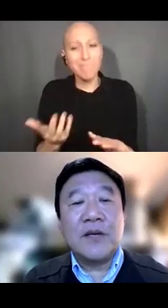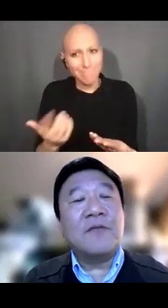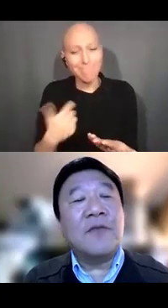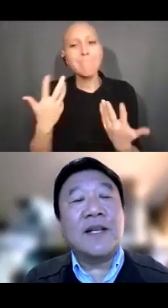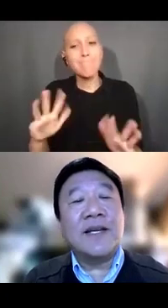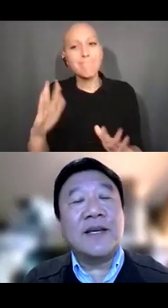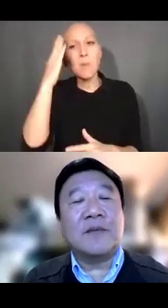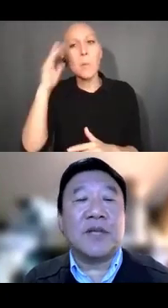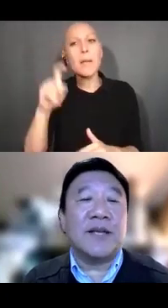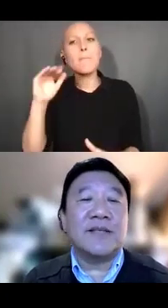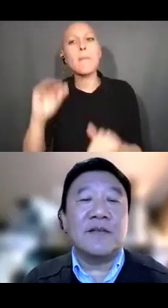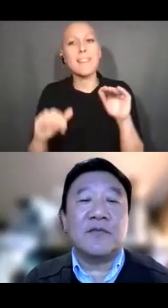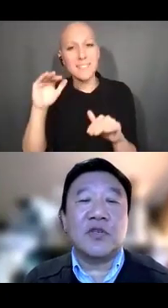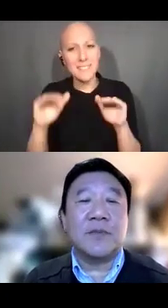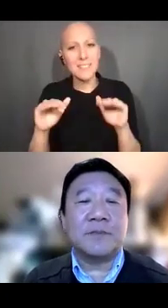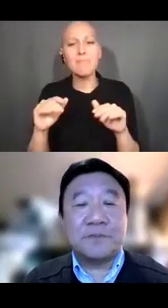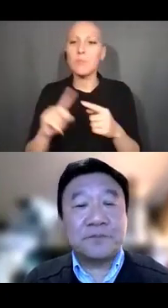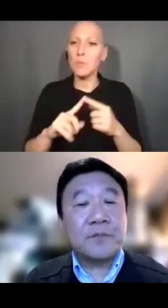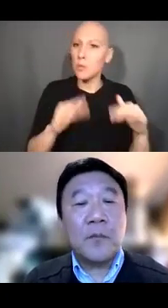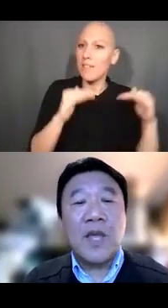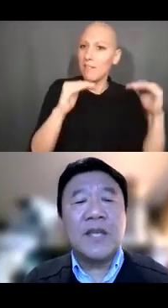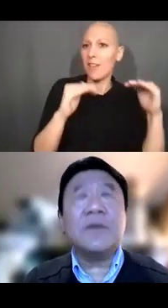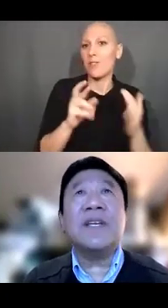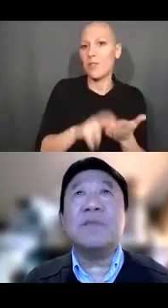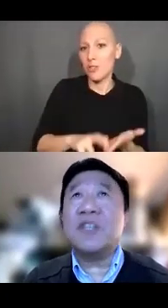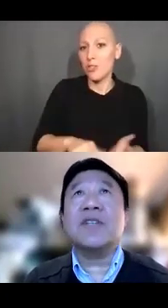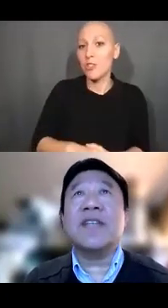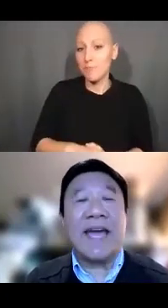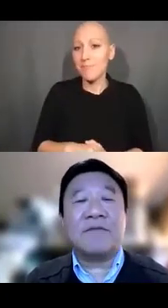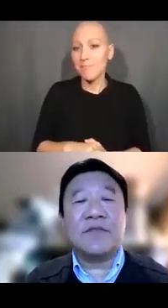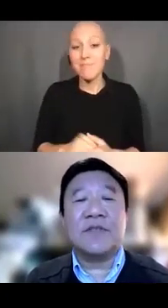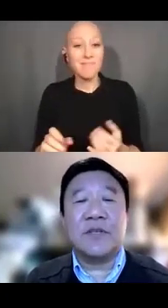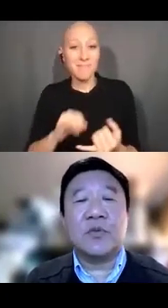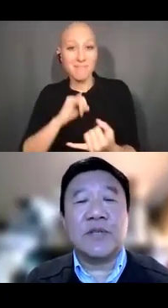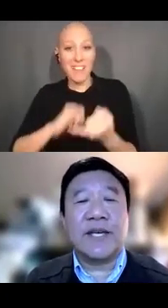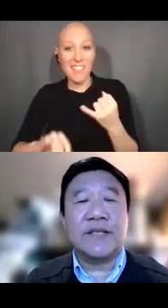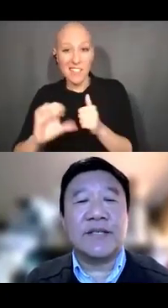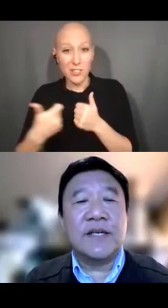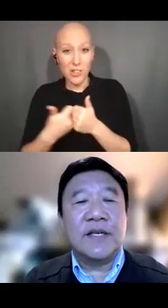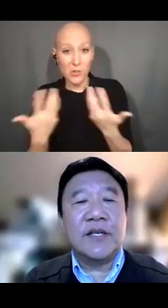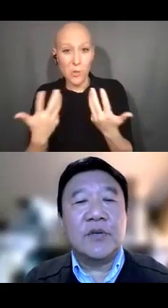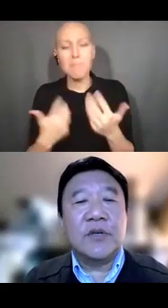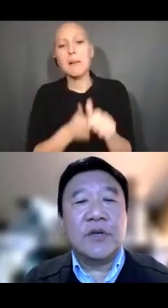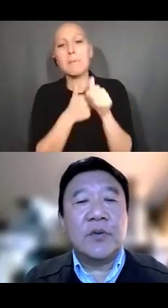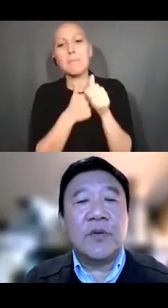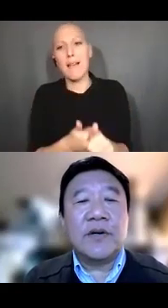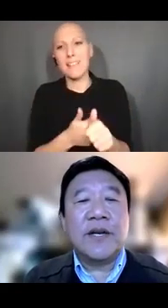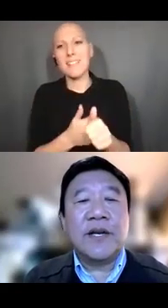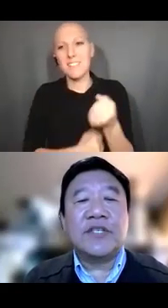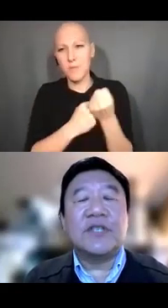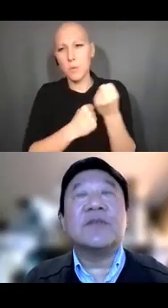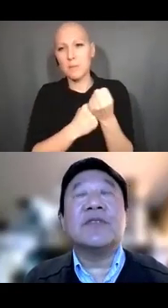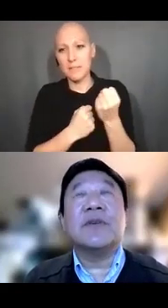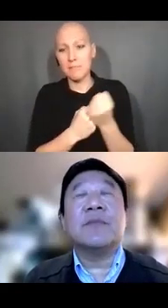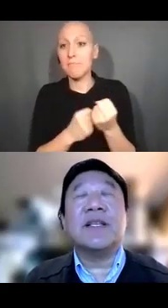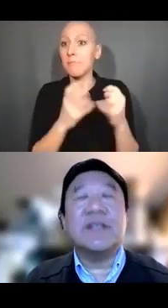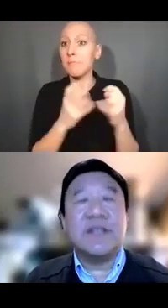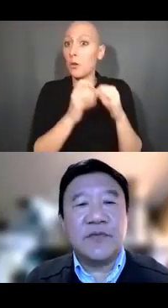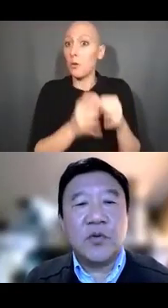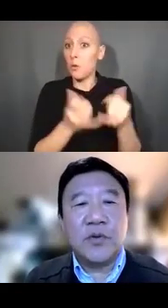And finally, compliance and enforcement especially after the award ends. What are NIH's sharing policies for those?